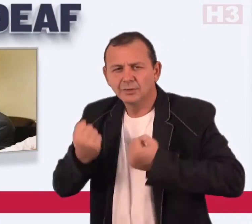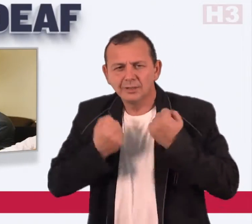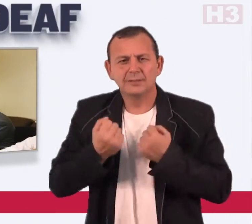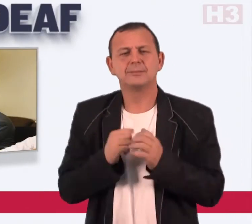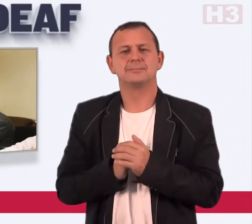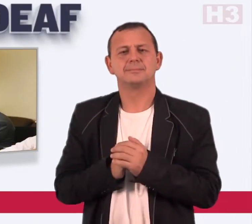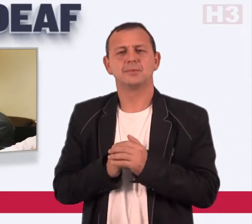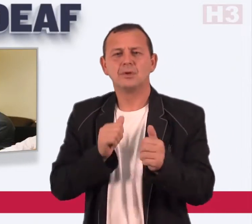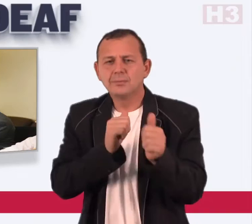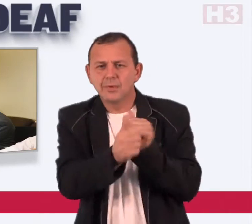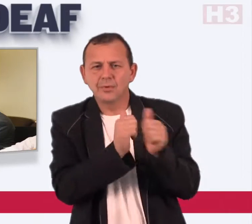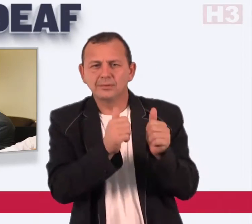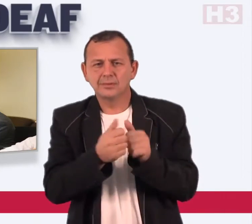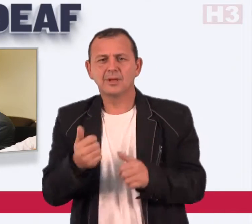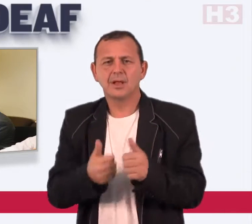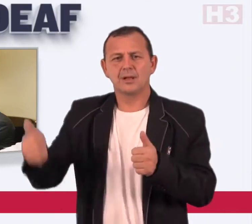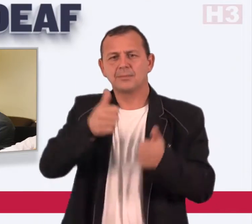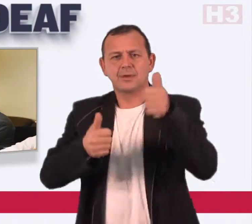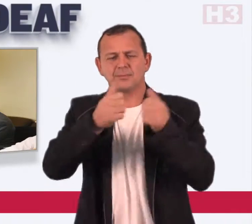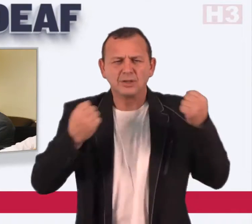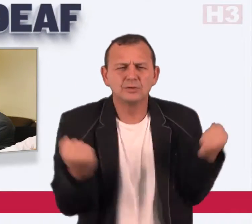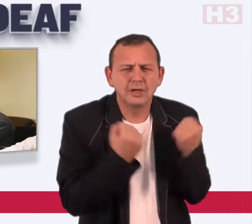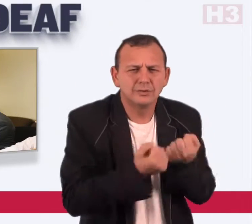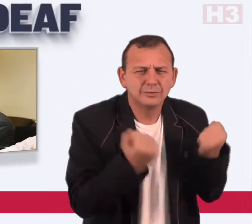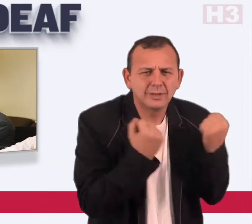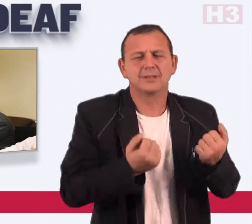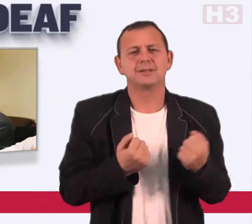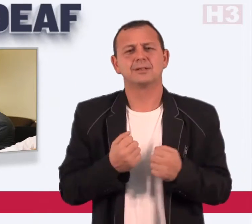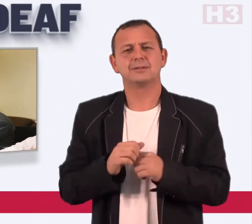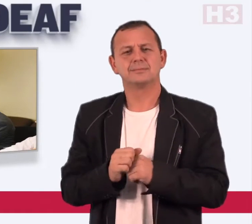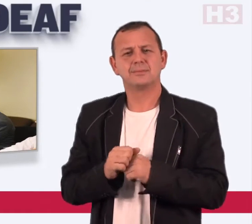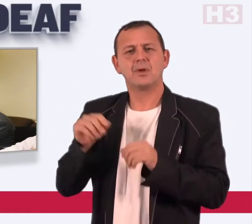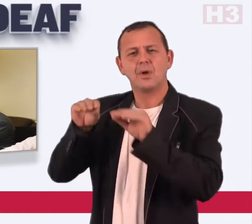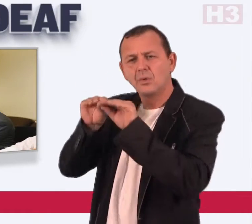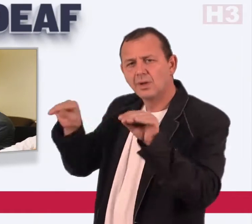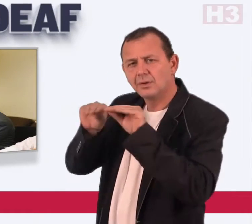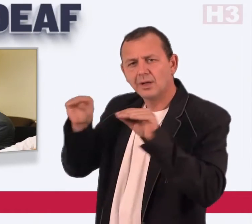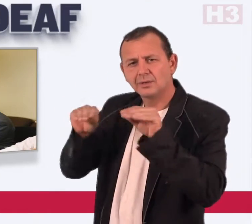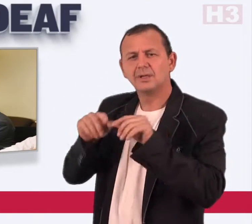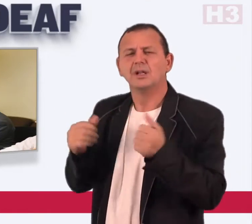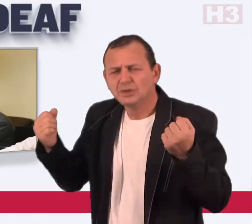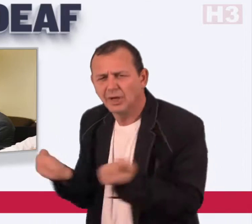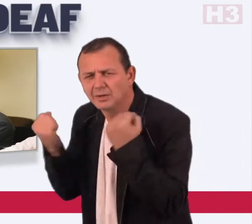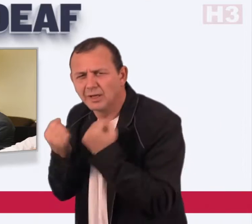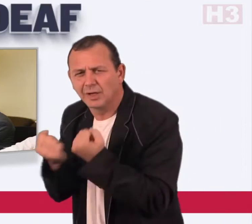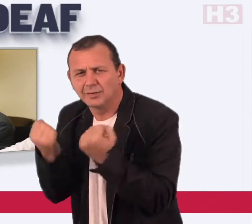officials, coaches